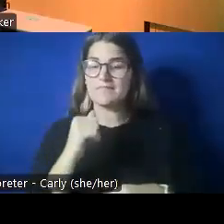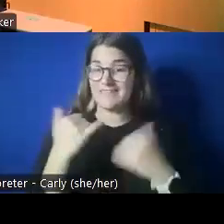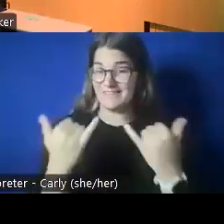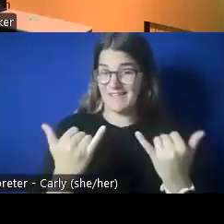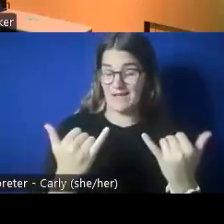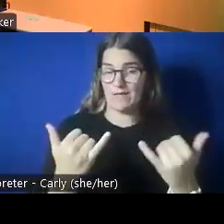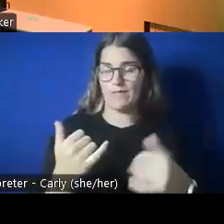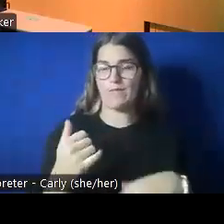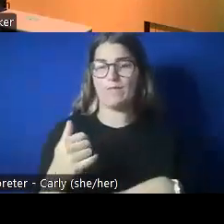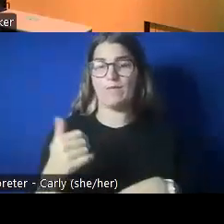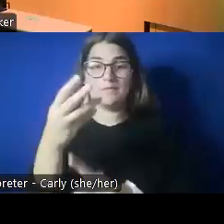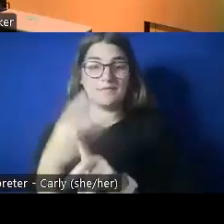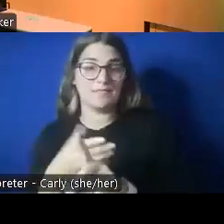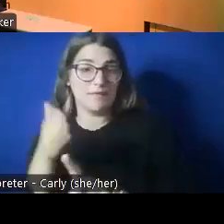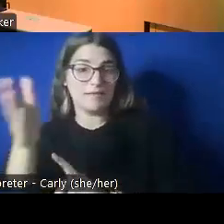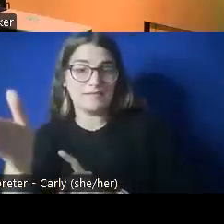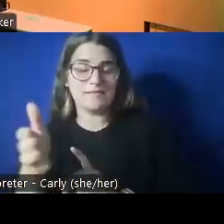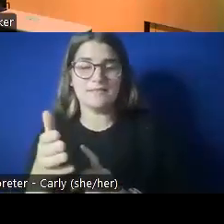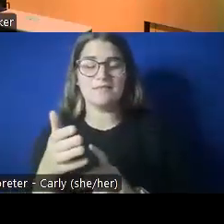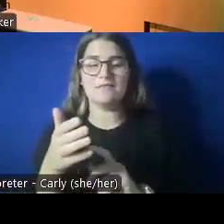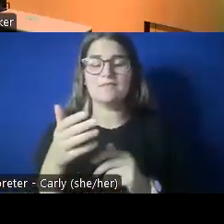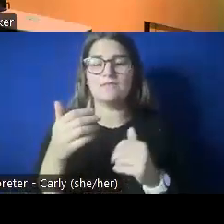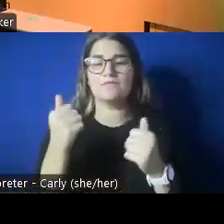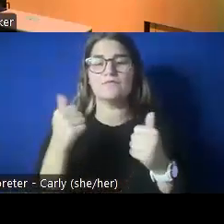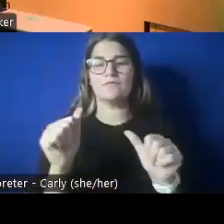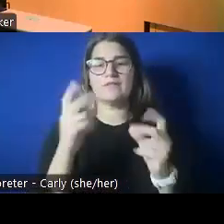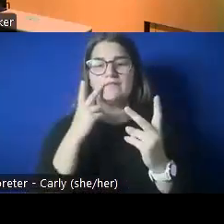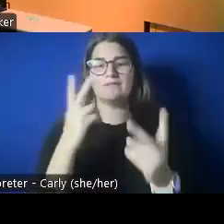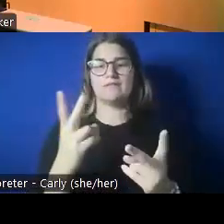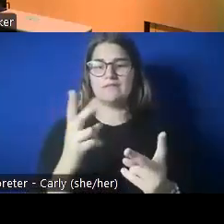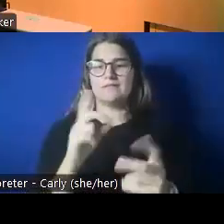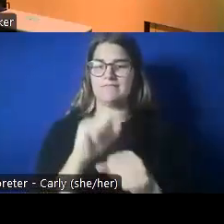if it's in six months right just to try to see that we're really setting the patient up for a